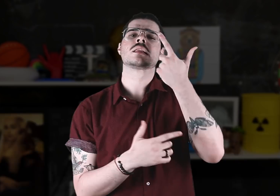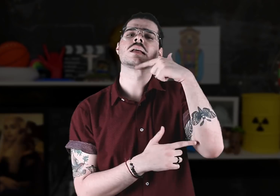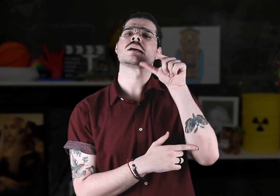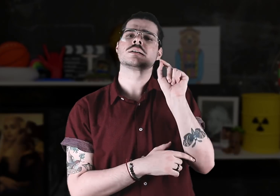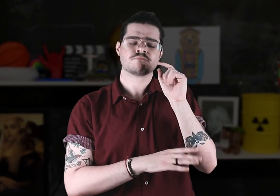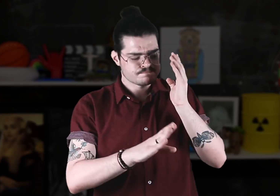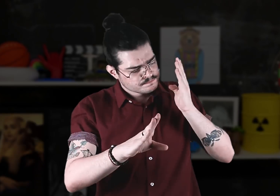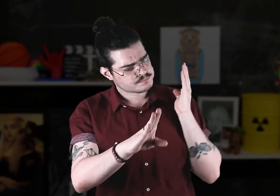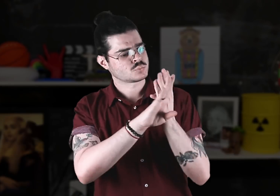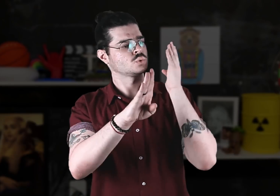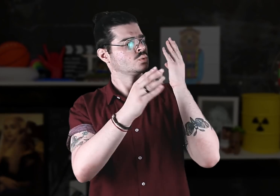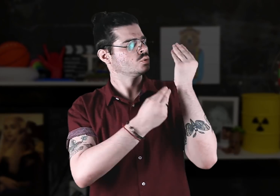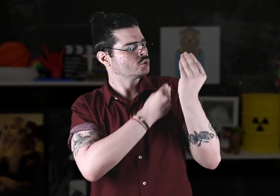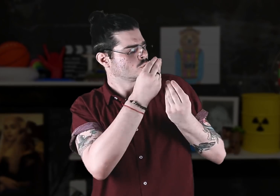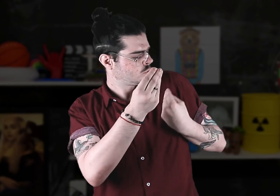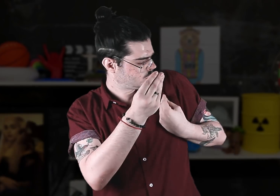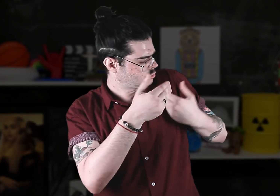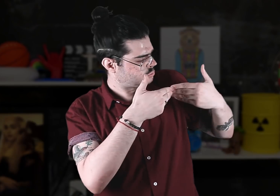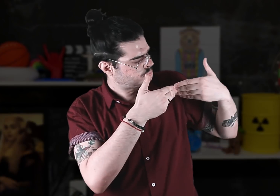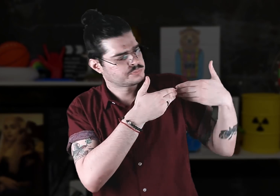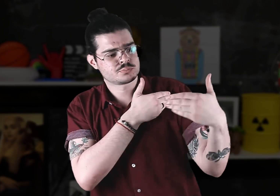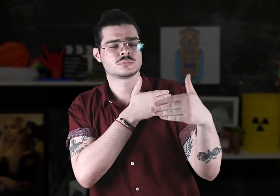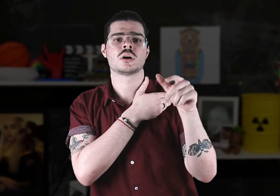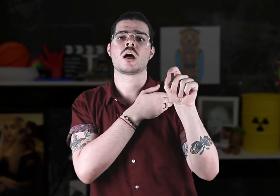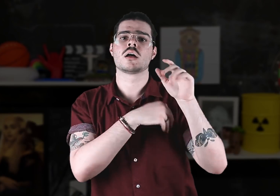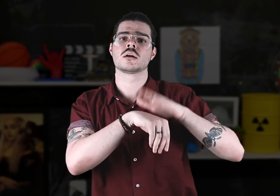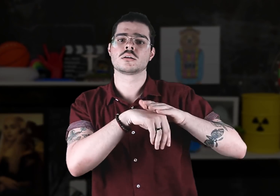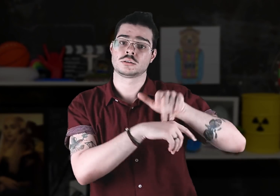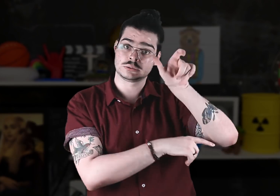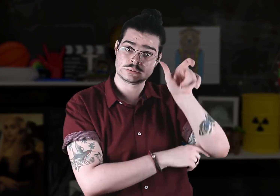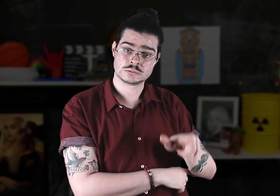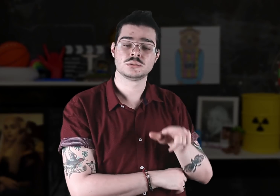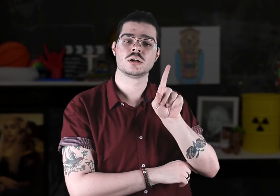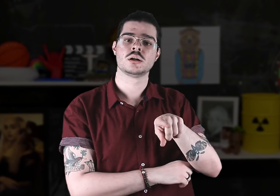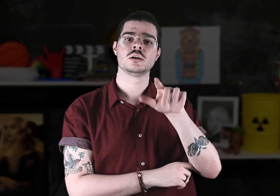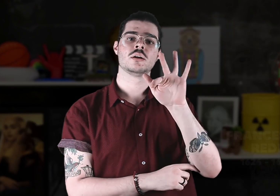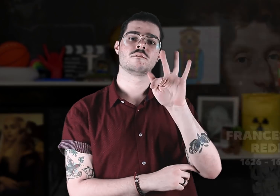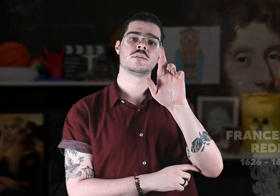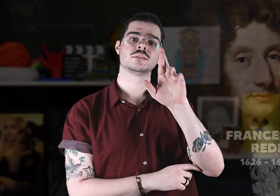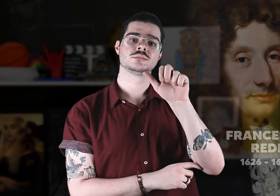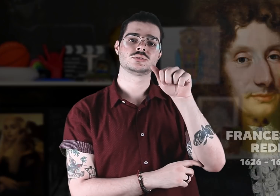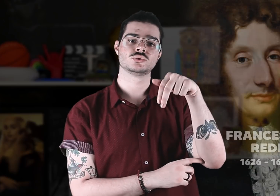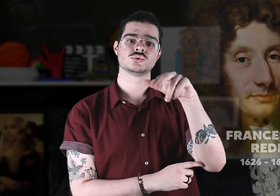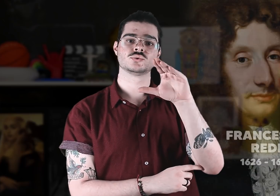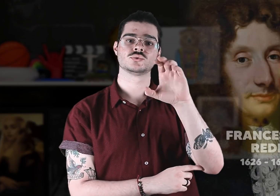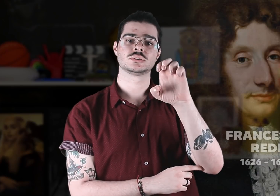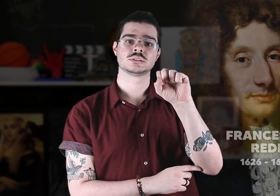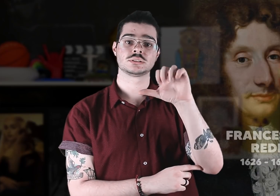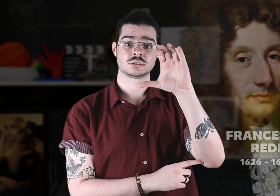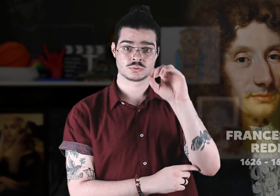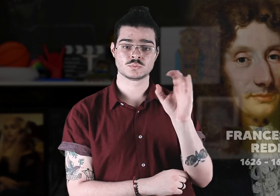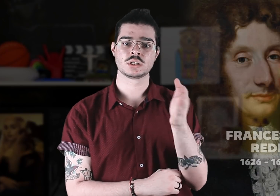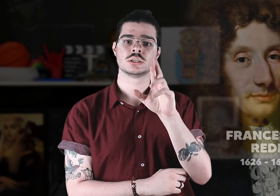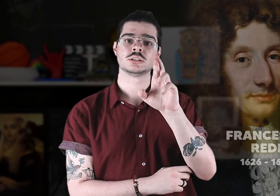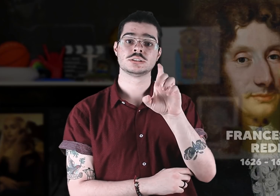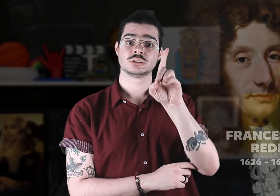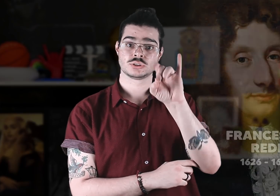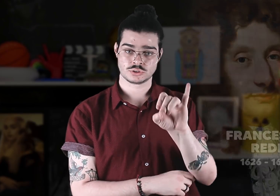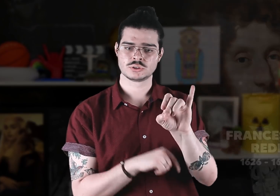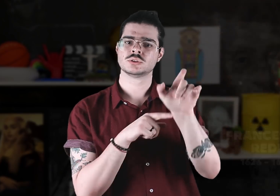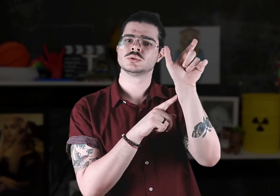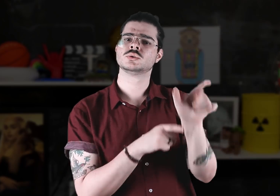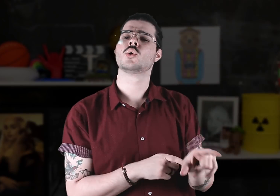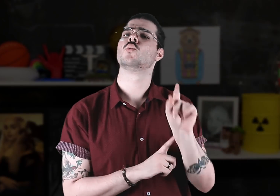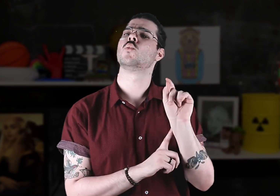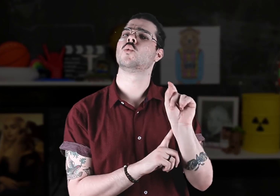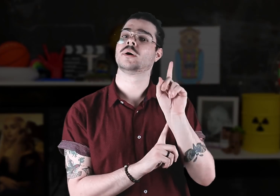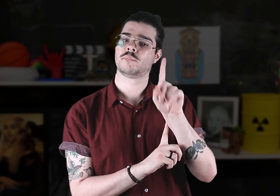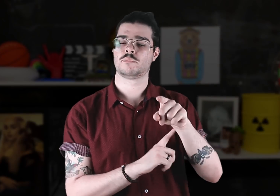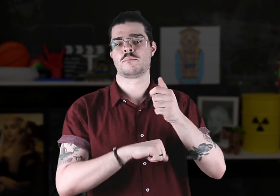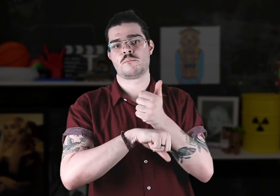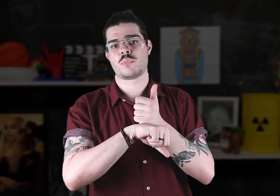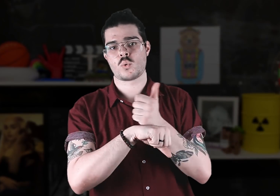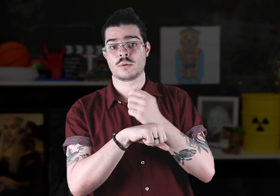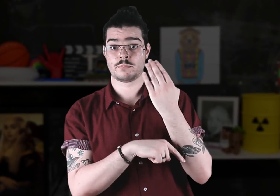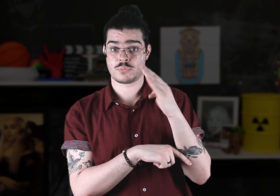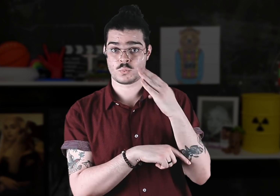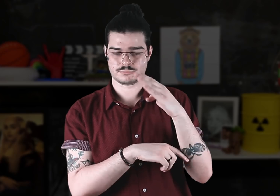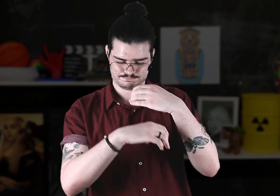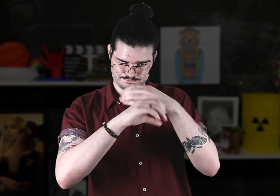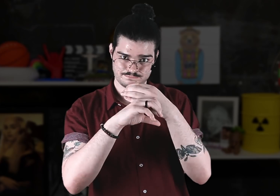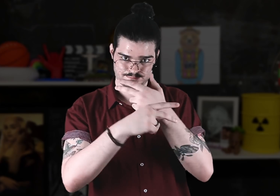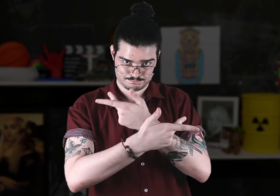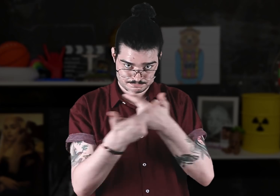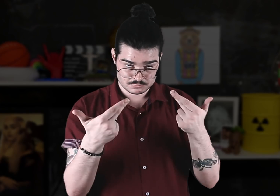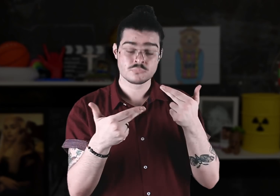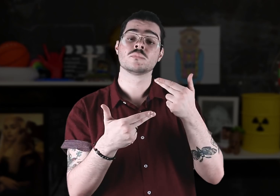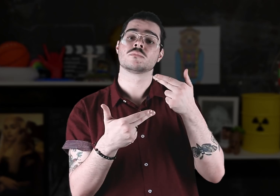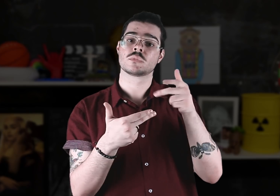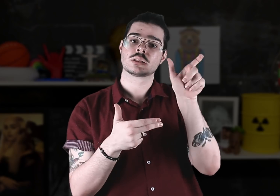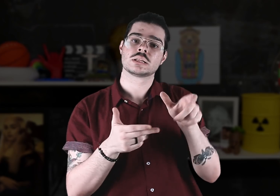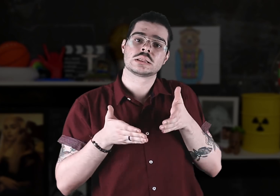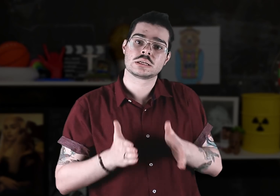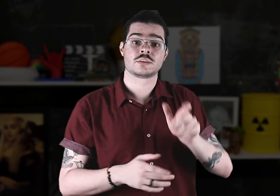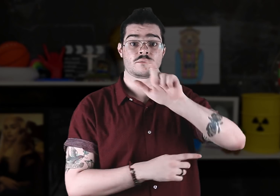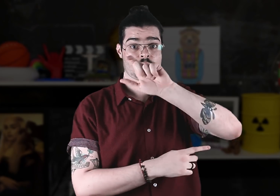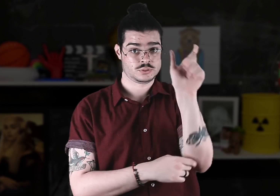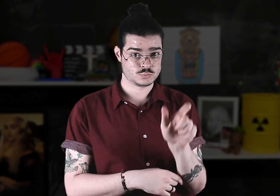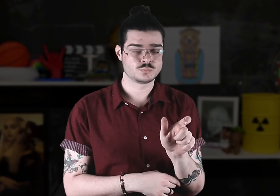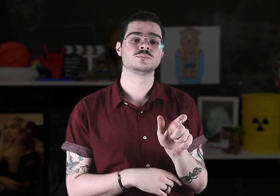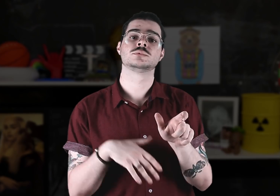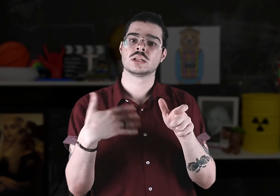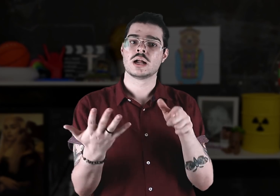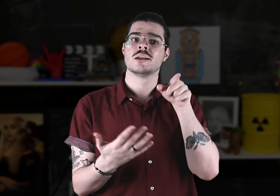Who discovered how life started was Francesco Redi, an Italian biologist,